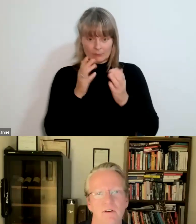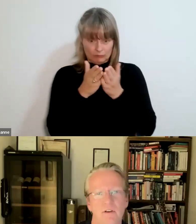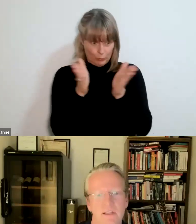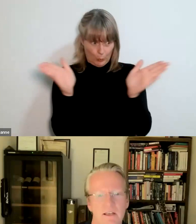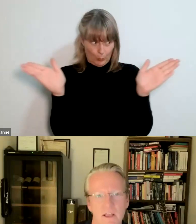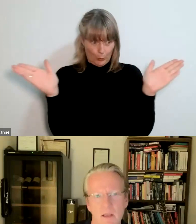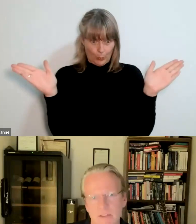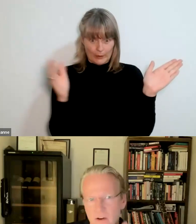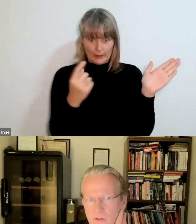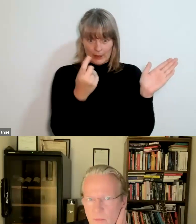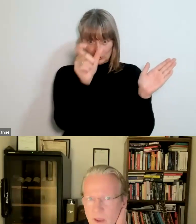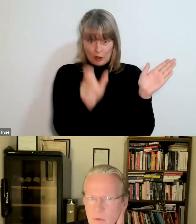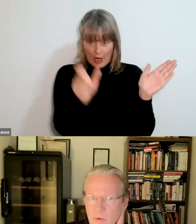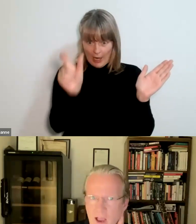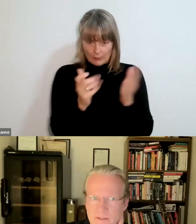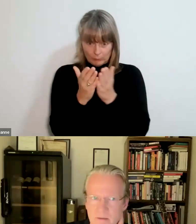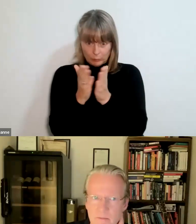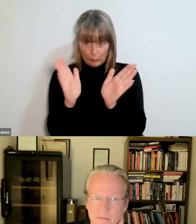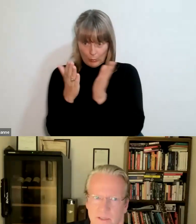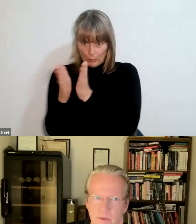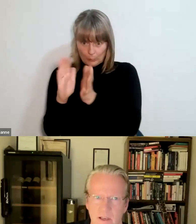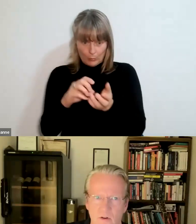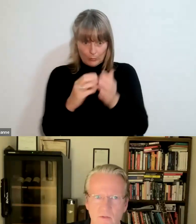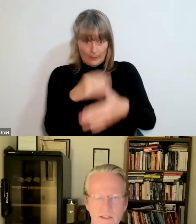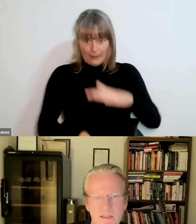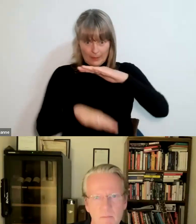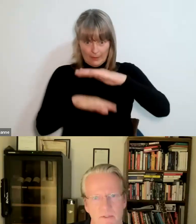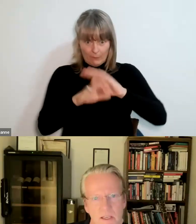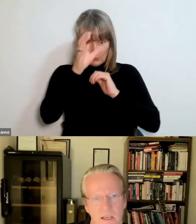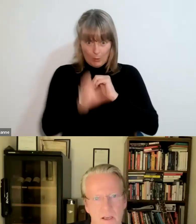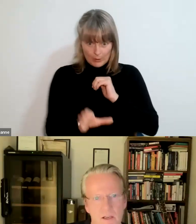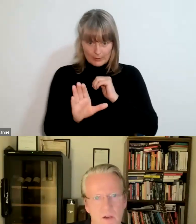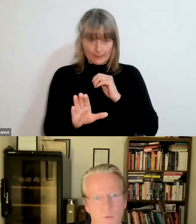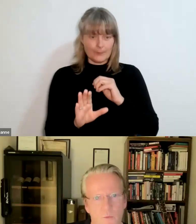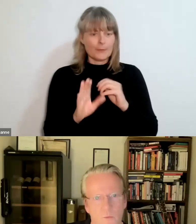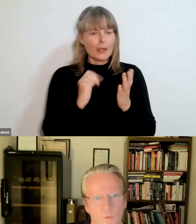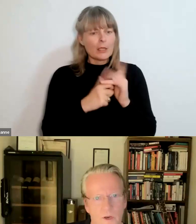the schools have , they see their work holistically and see the students